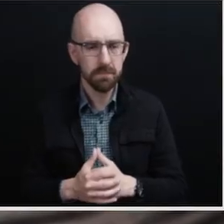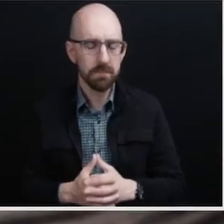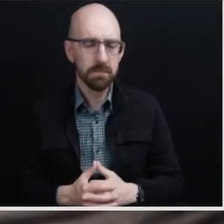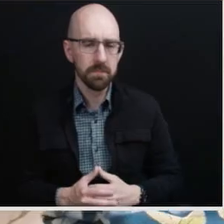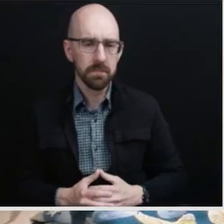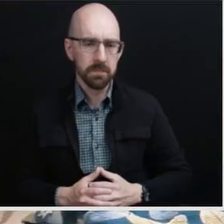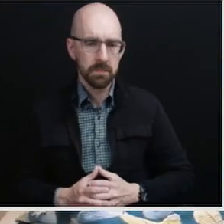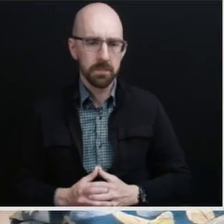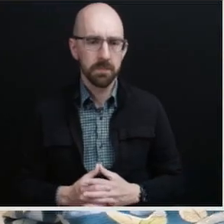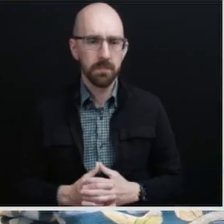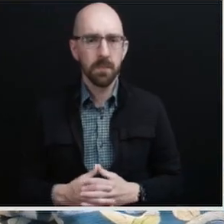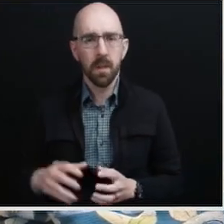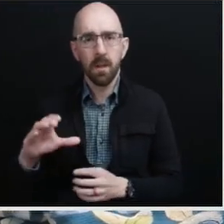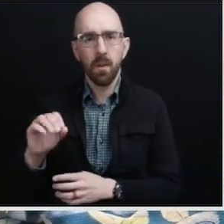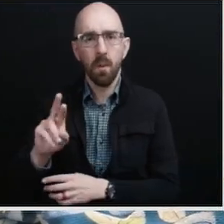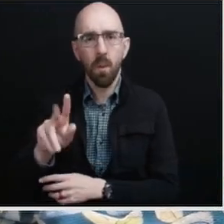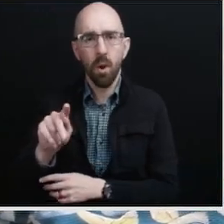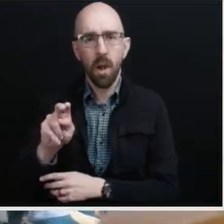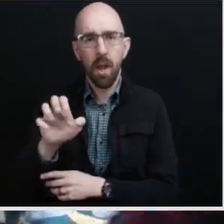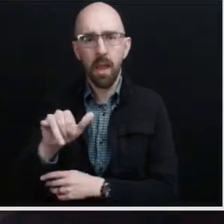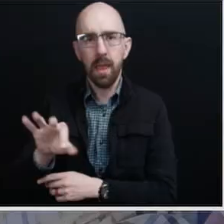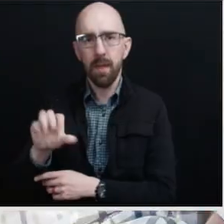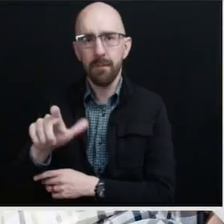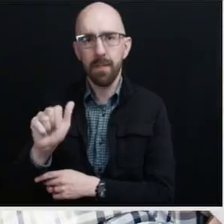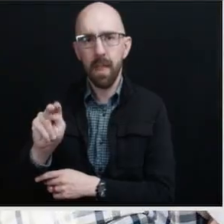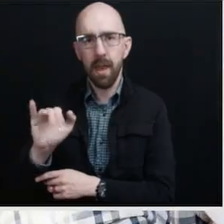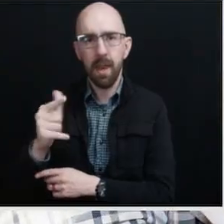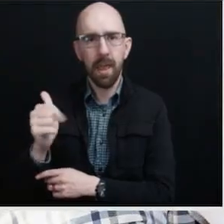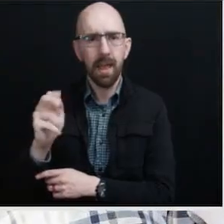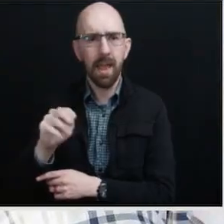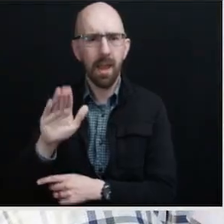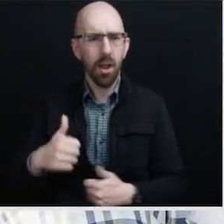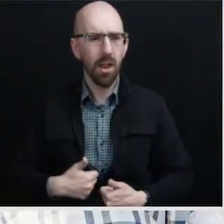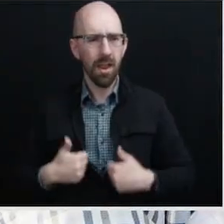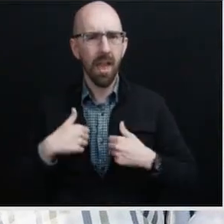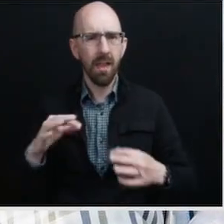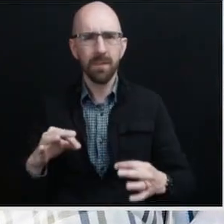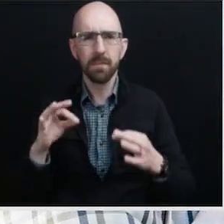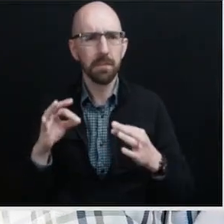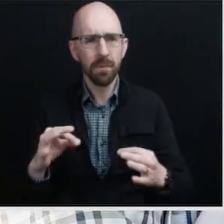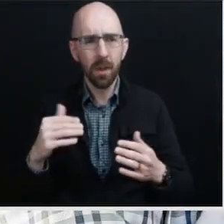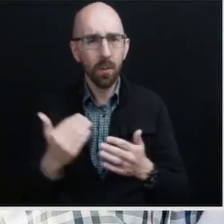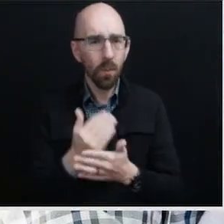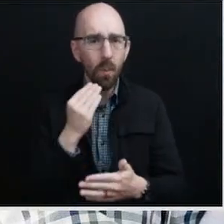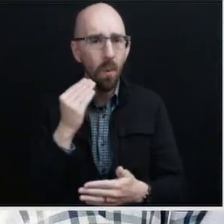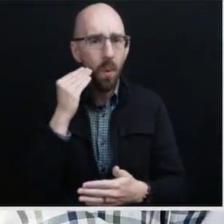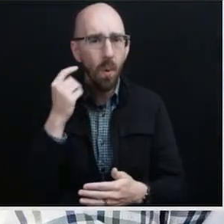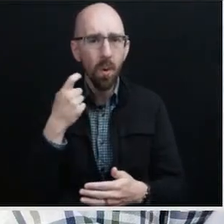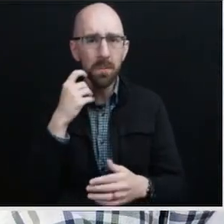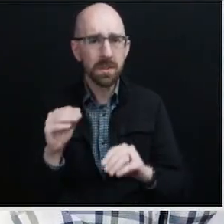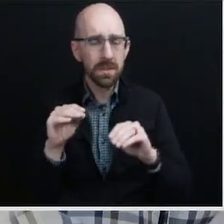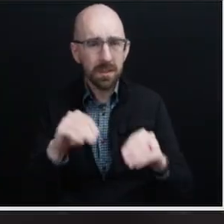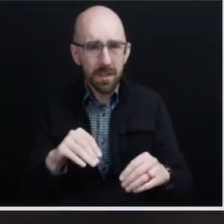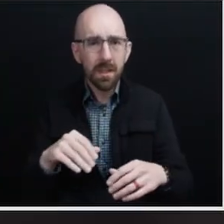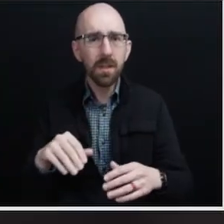Courtney Flannigan had a picture perfect life, a new home to grow into until in a moment it all